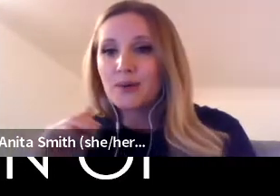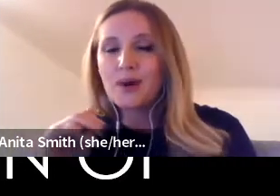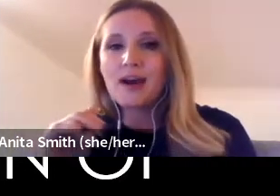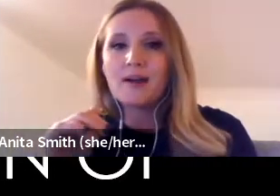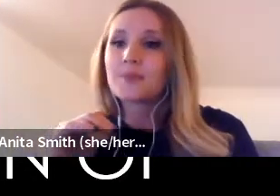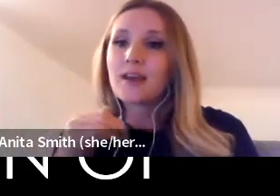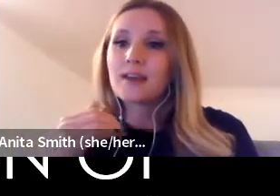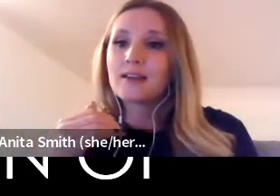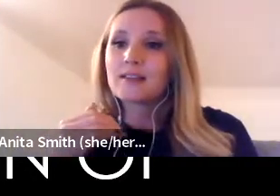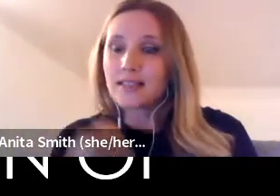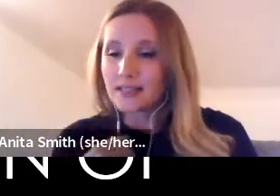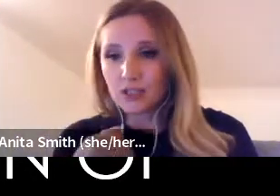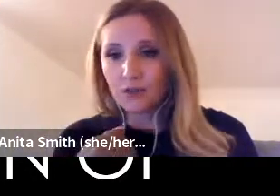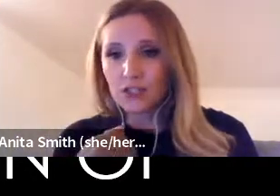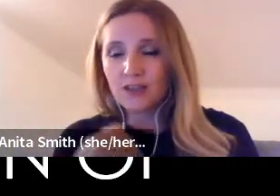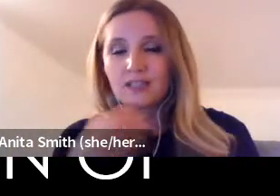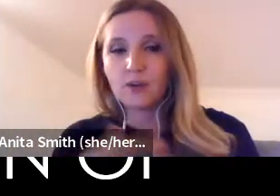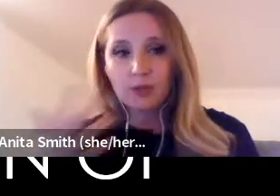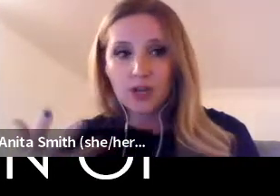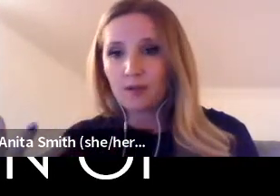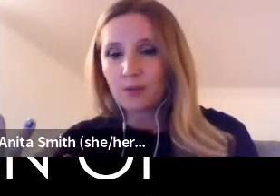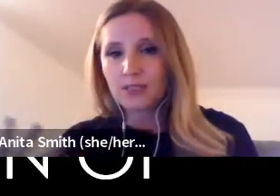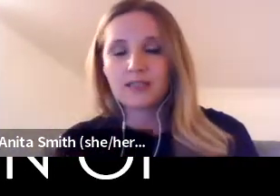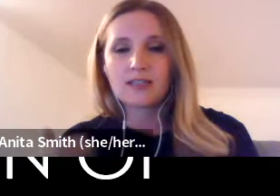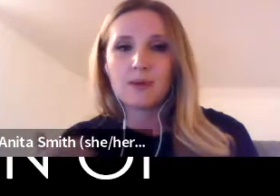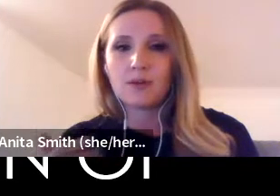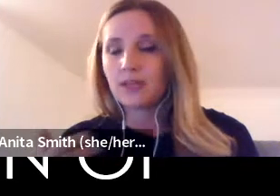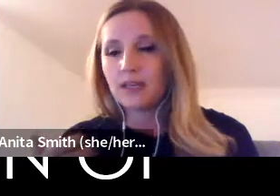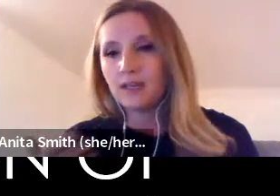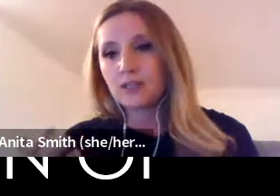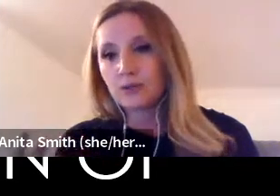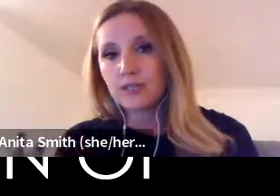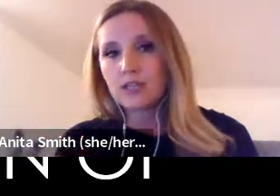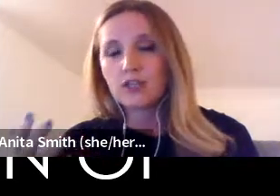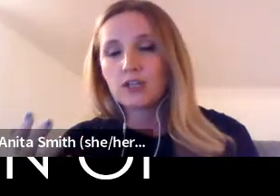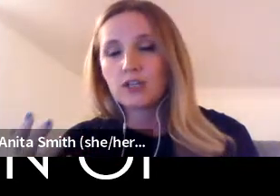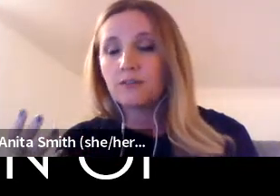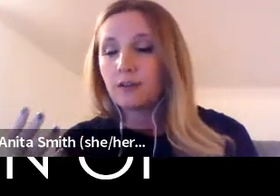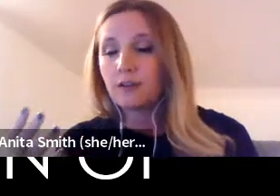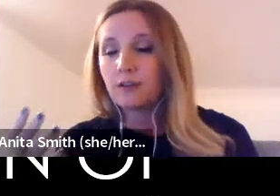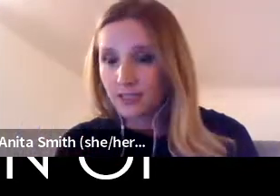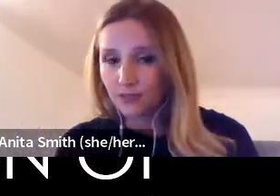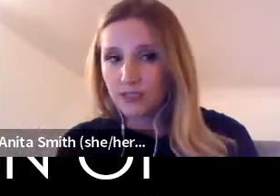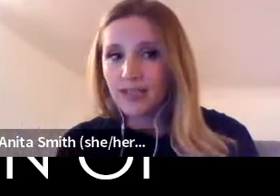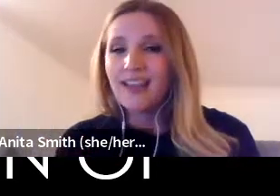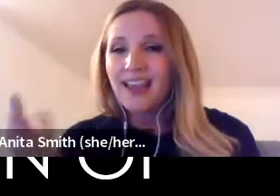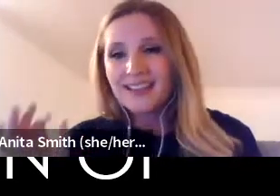So, the Saskatoon Fringe Festival, which I represent, is a member of the Canadian Association of Fringe Festivals.